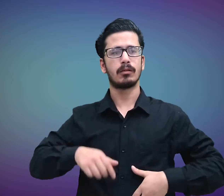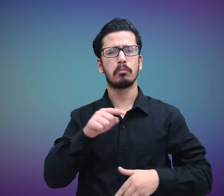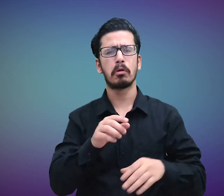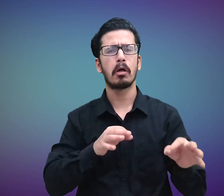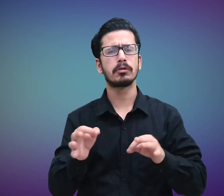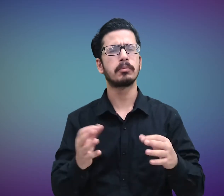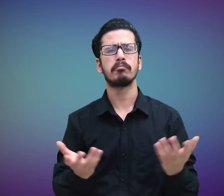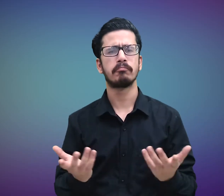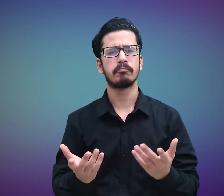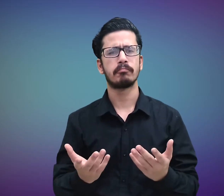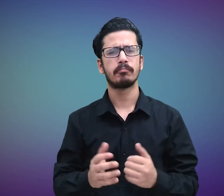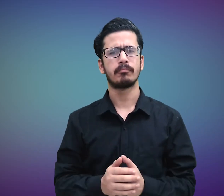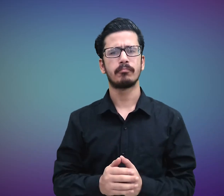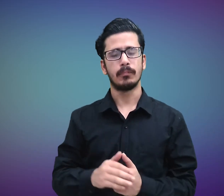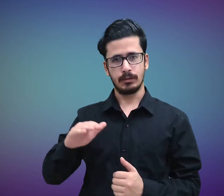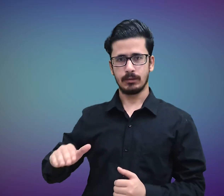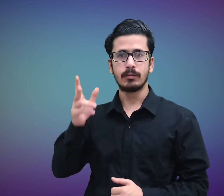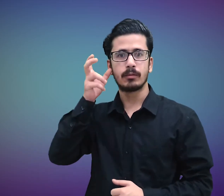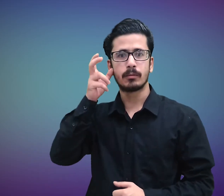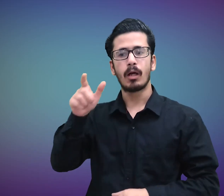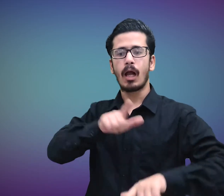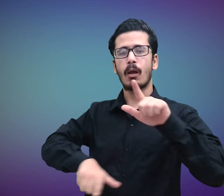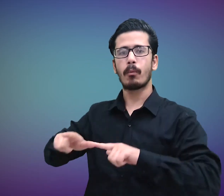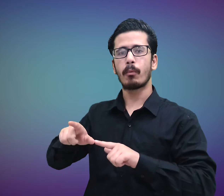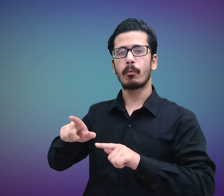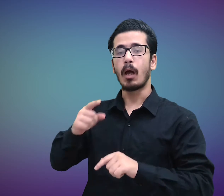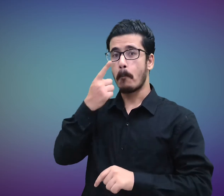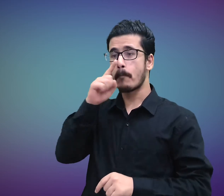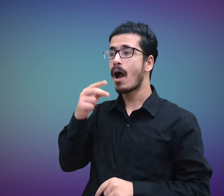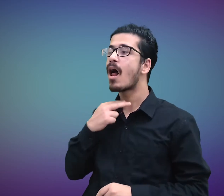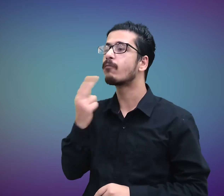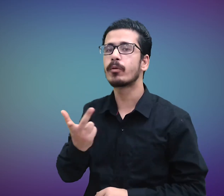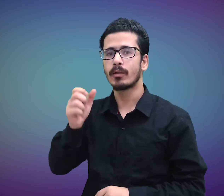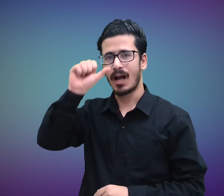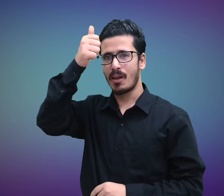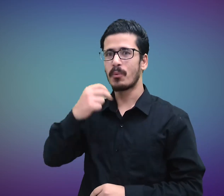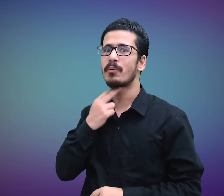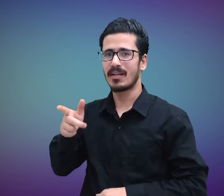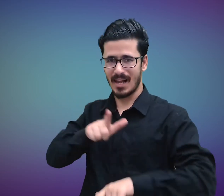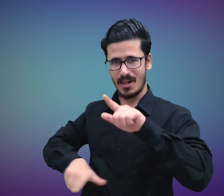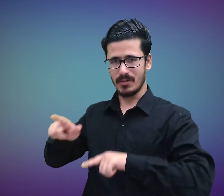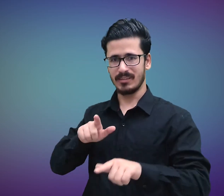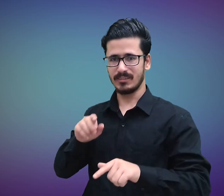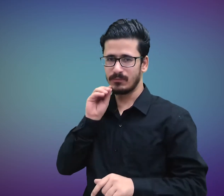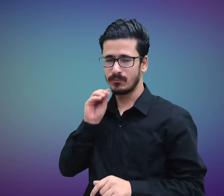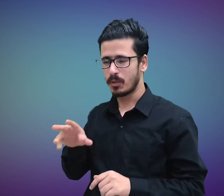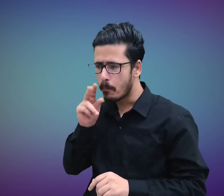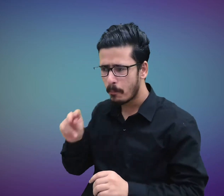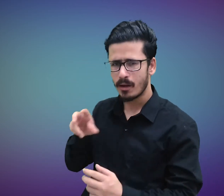What does it mean? For example, if a child has Hindi as a mother tongue language he or she acquires the Hindi language